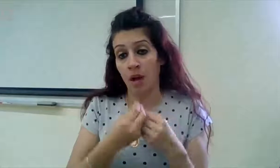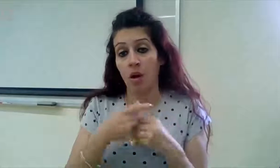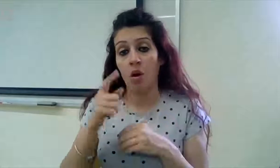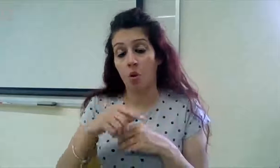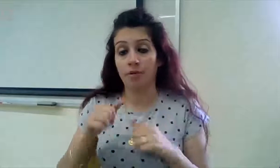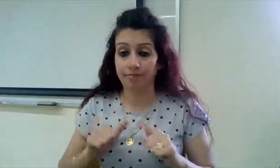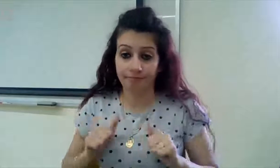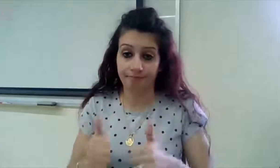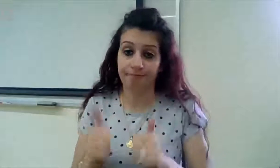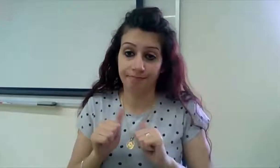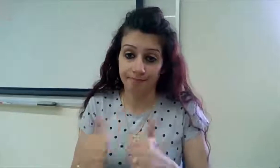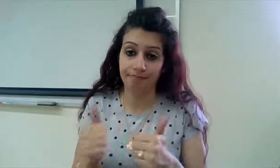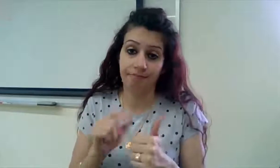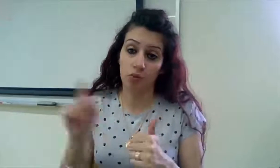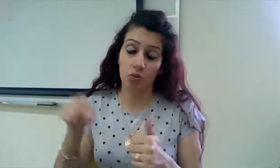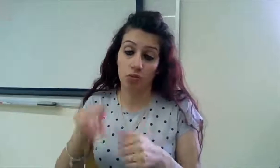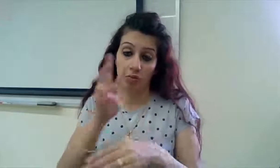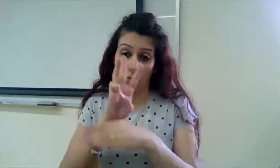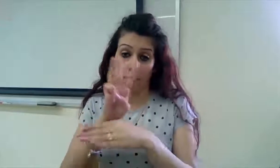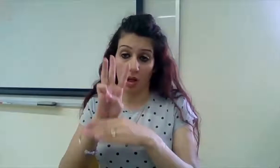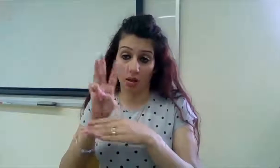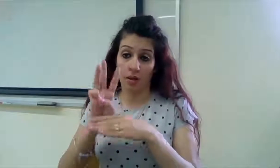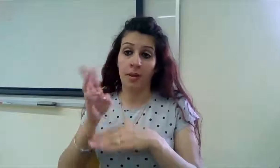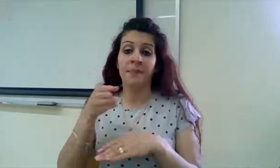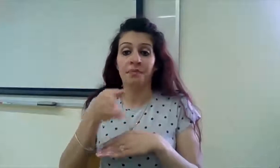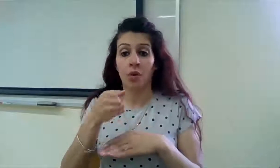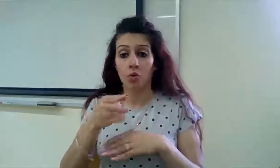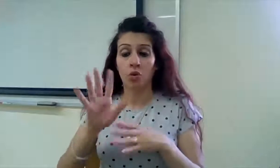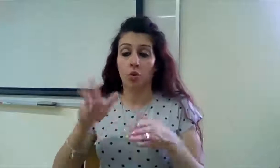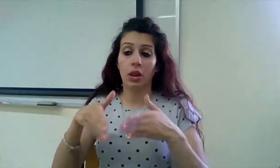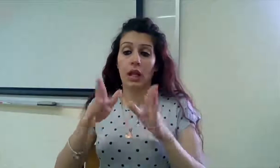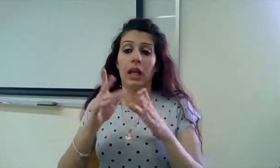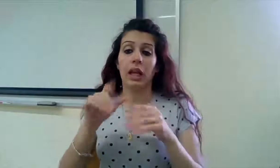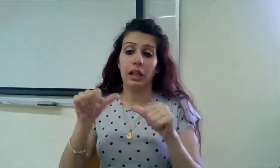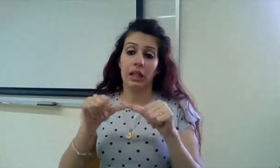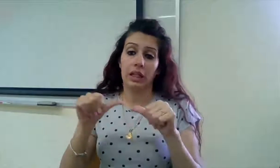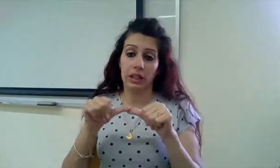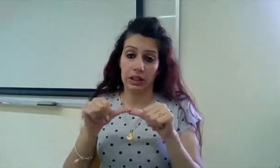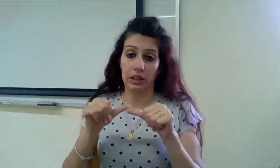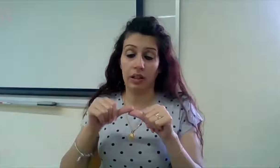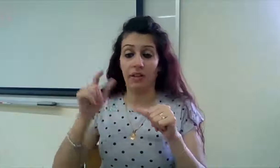mean was absolutely of great help during the pandemic thank you